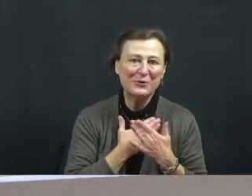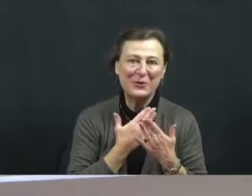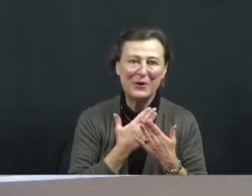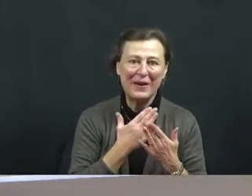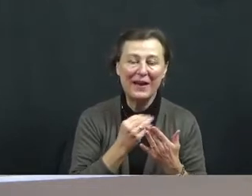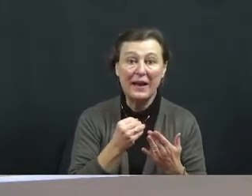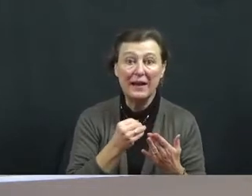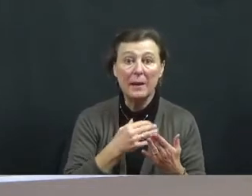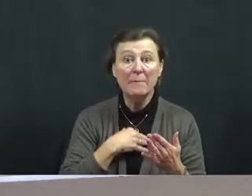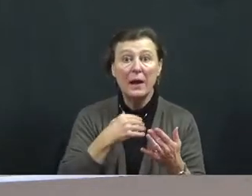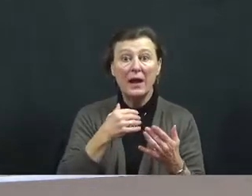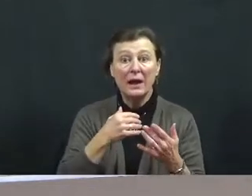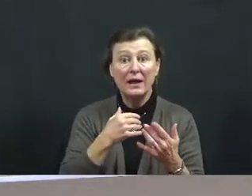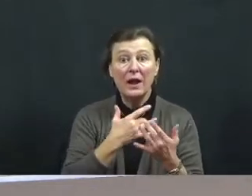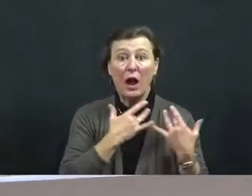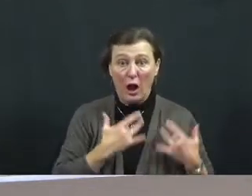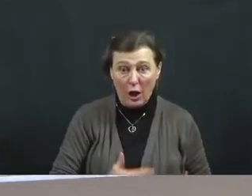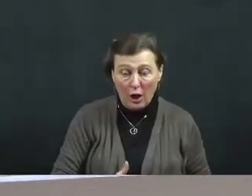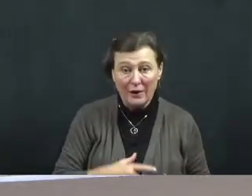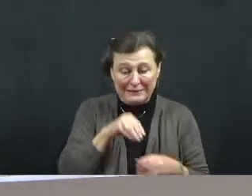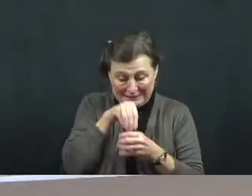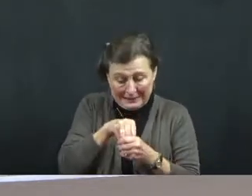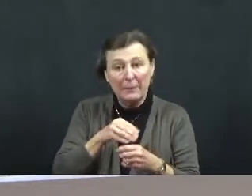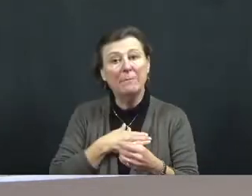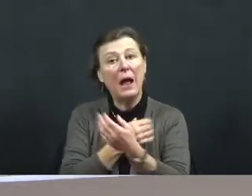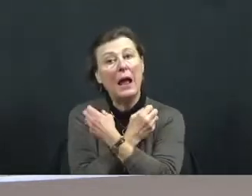That, I really feel from my heart when I hug you.